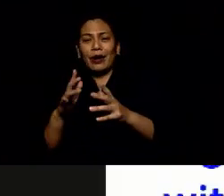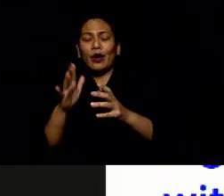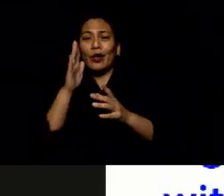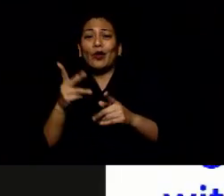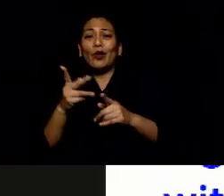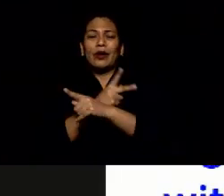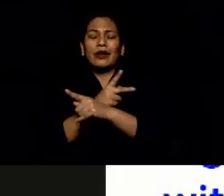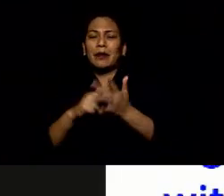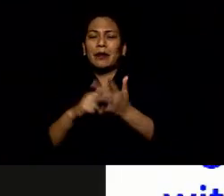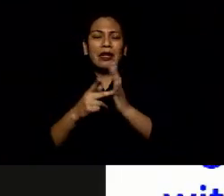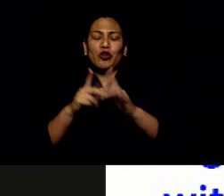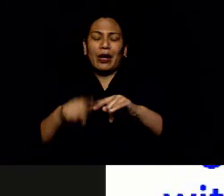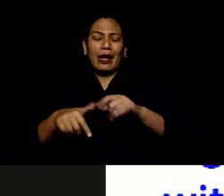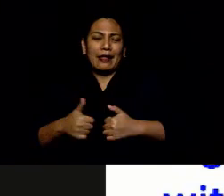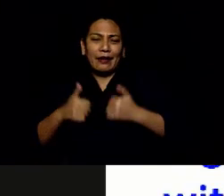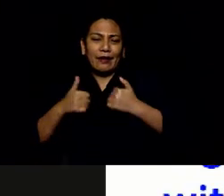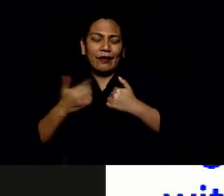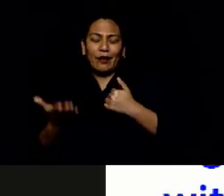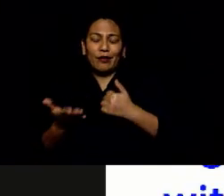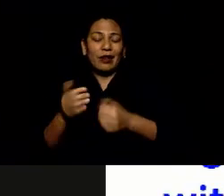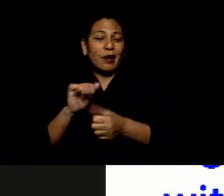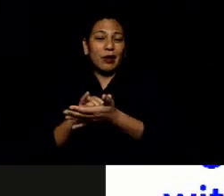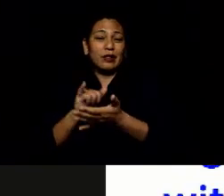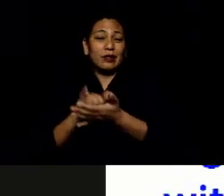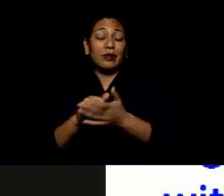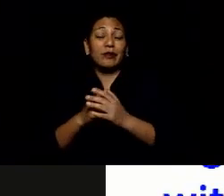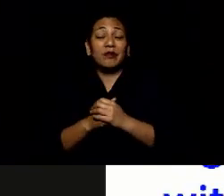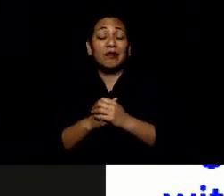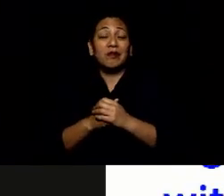We also know that even if you didn't have the global warming problem, the fact